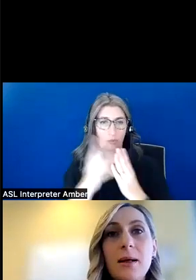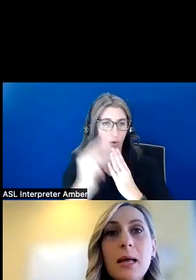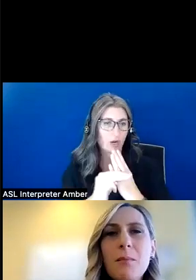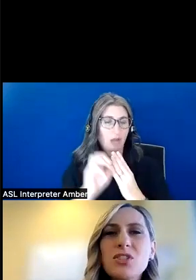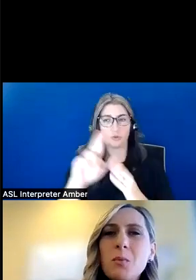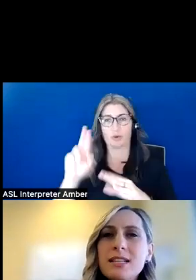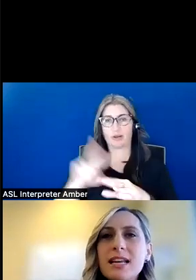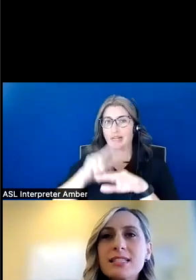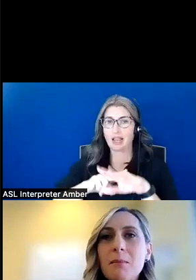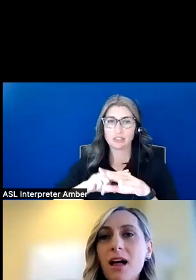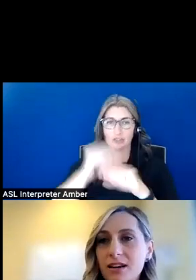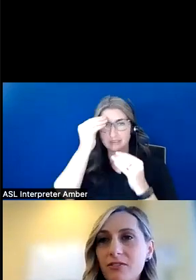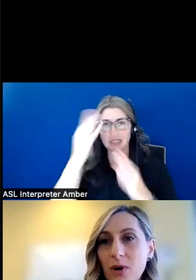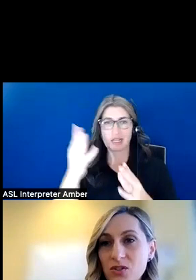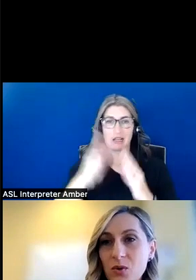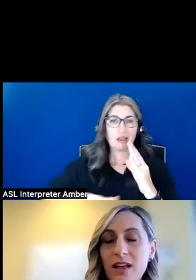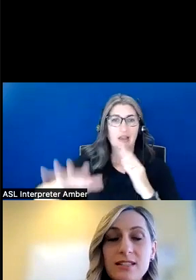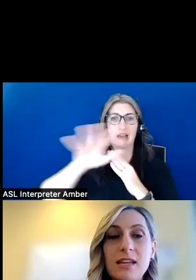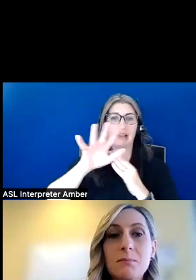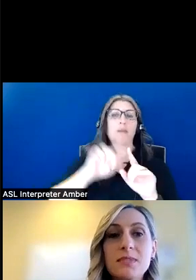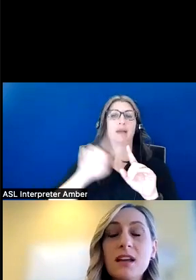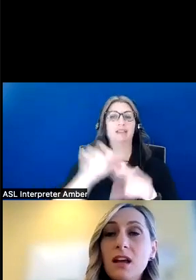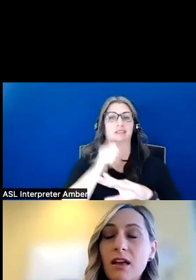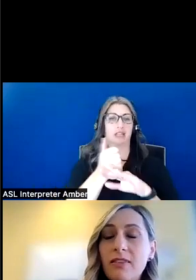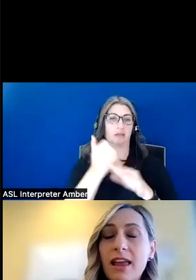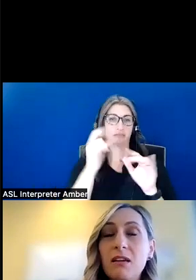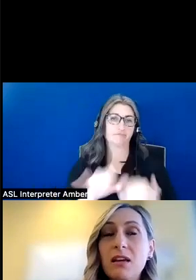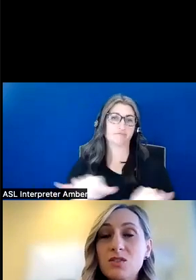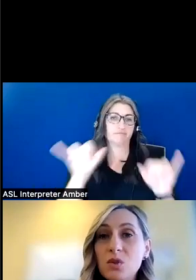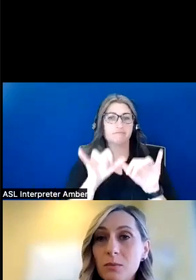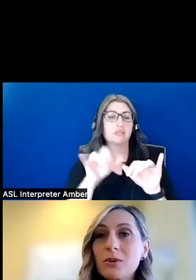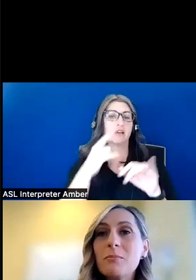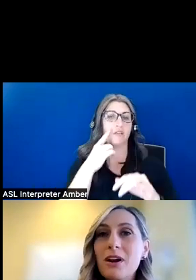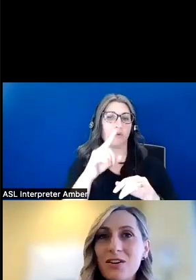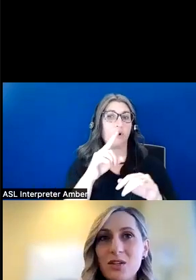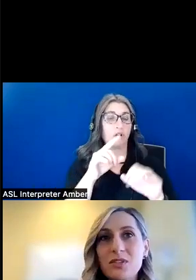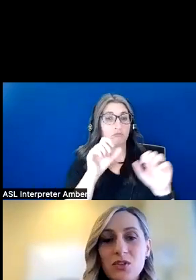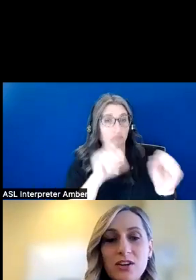data, but you want to set some kind of threshold that seems like it's doable, but also a stretch